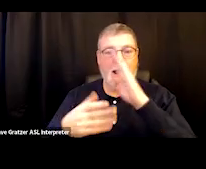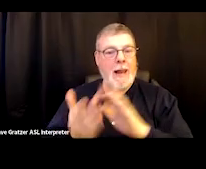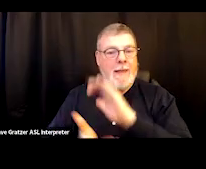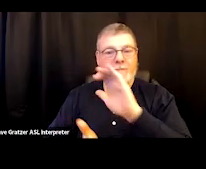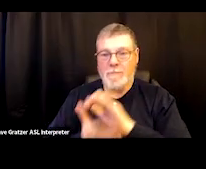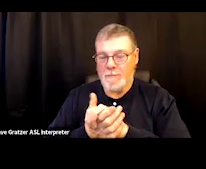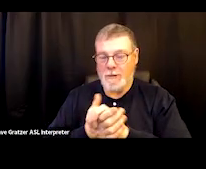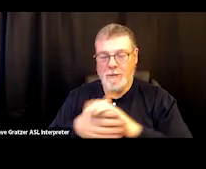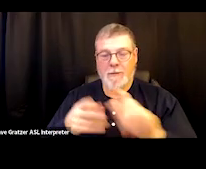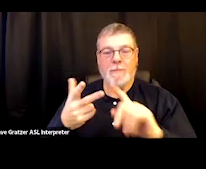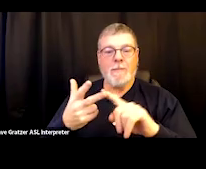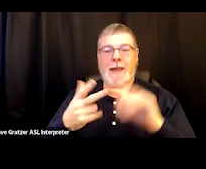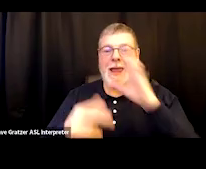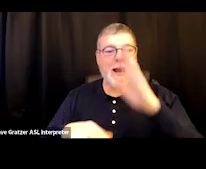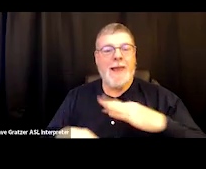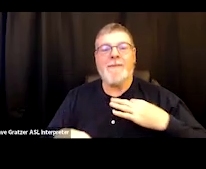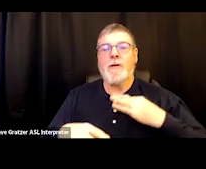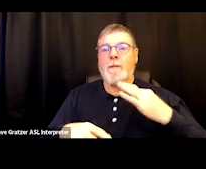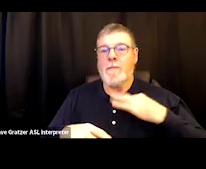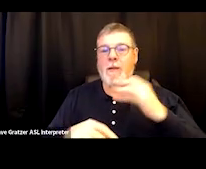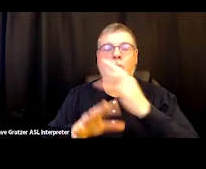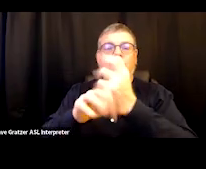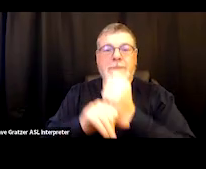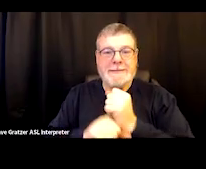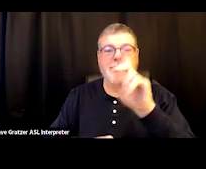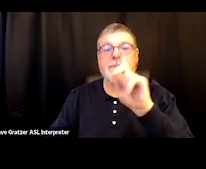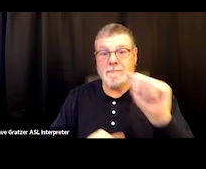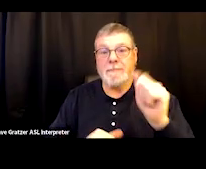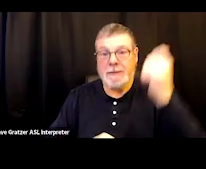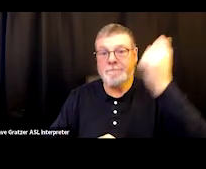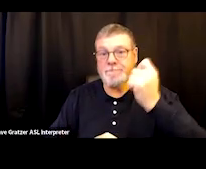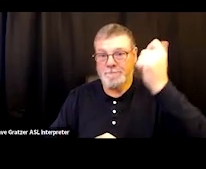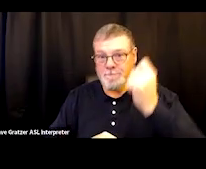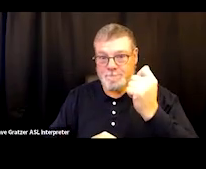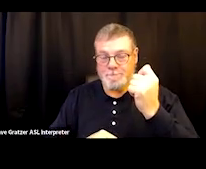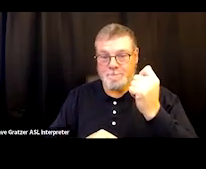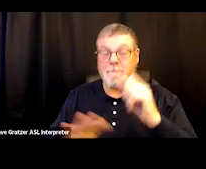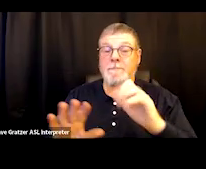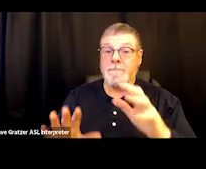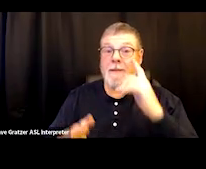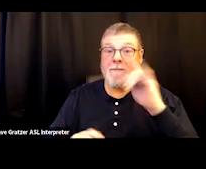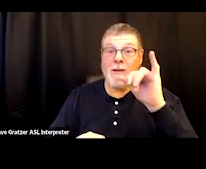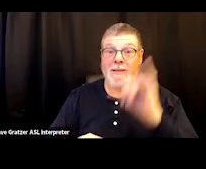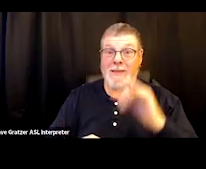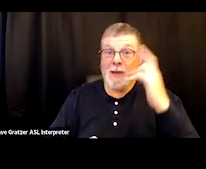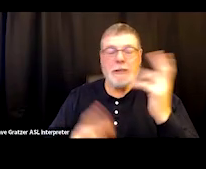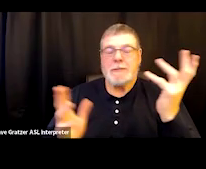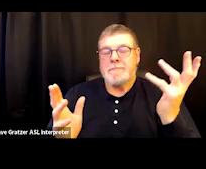and never have applied for or received disability benefits. For this reason, we just recommend